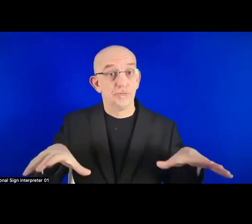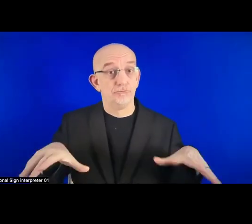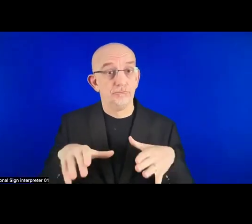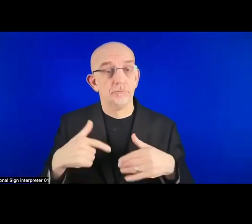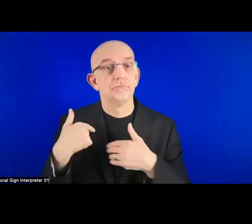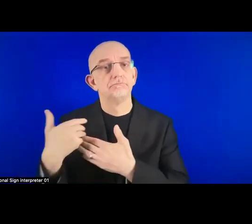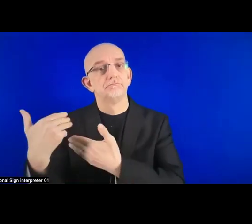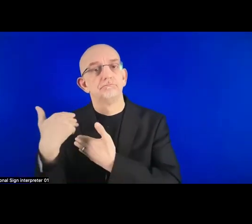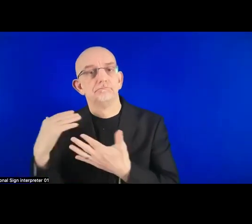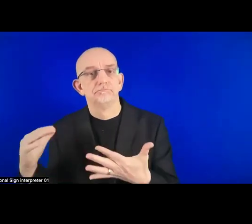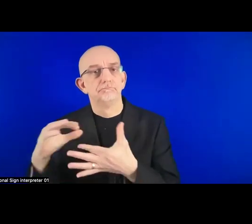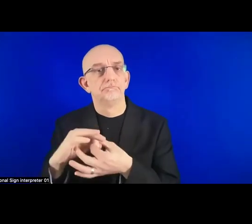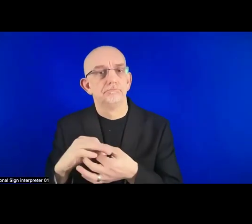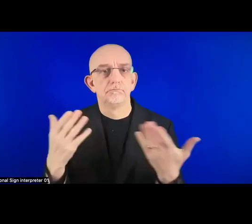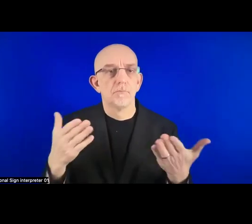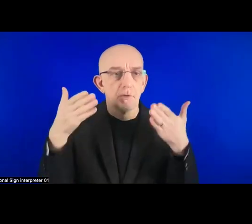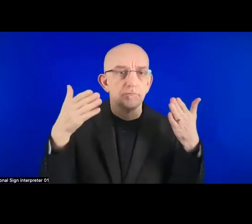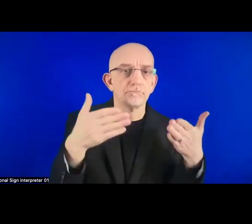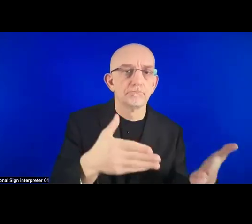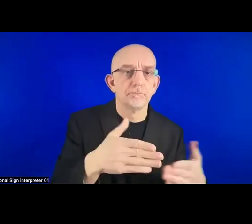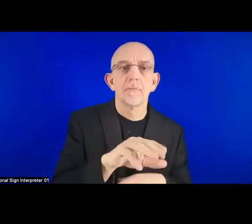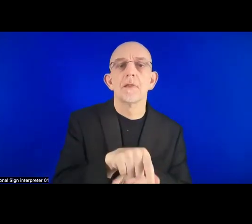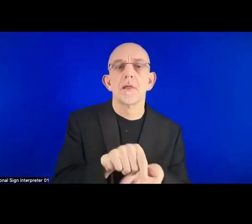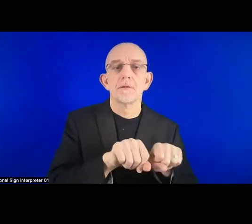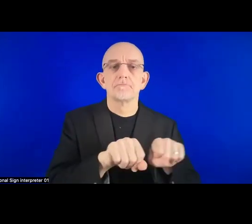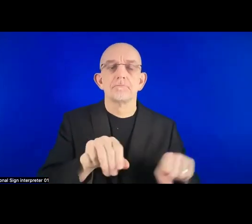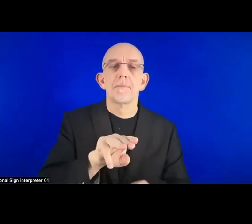both in teaching and research activities. I am also affiliated with the disability